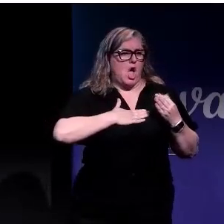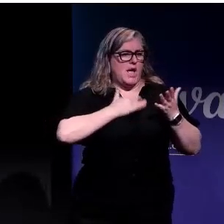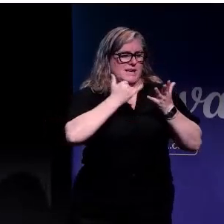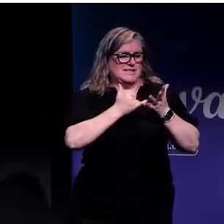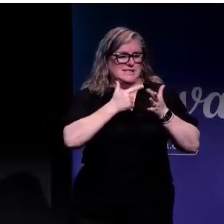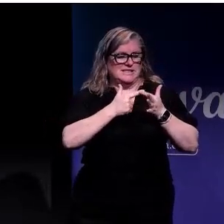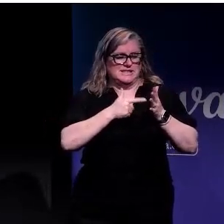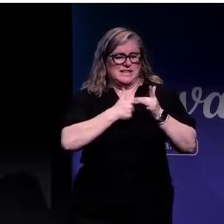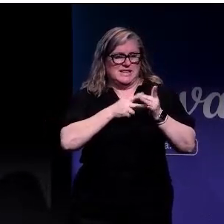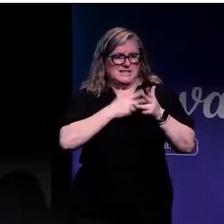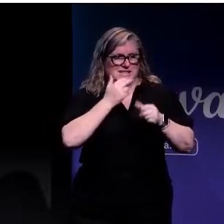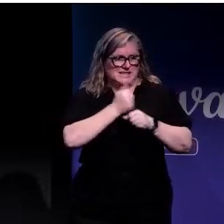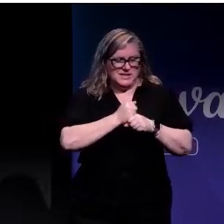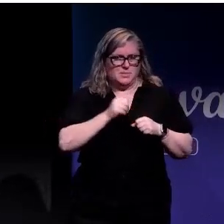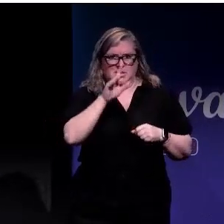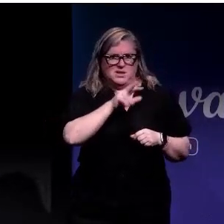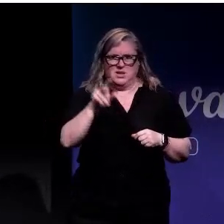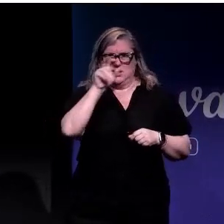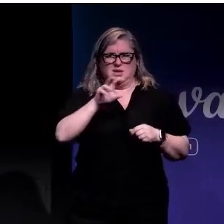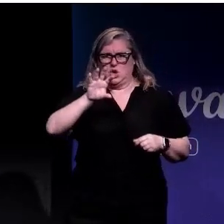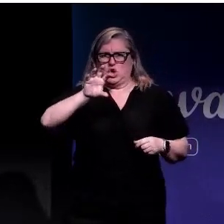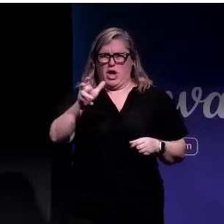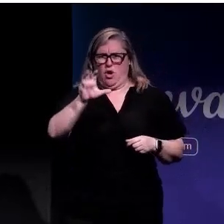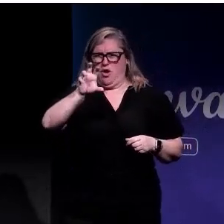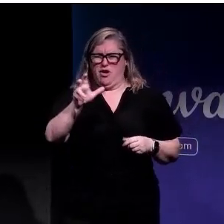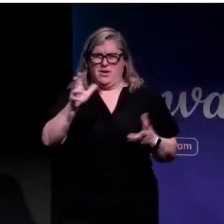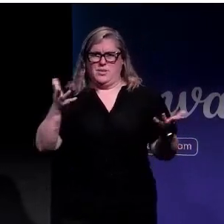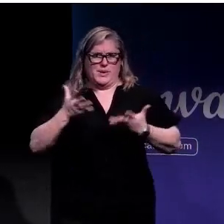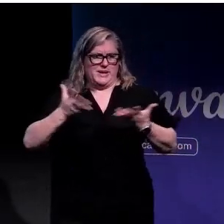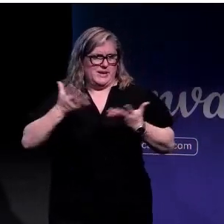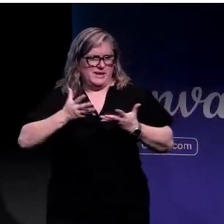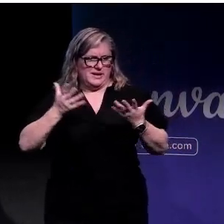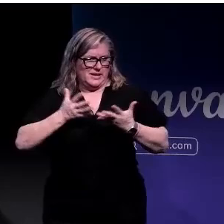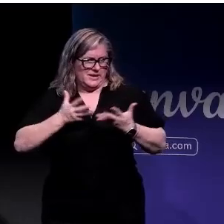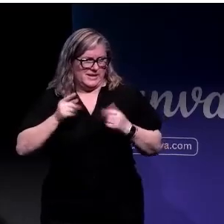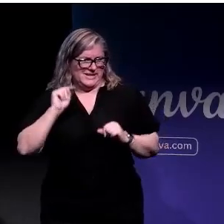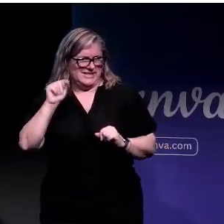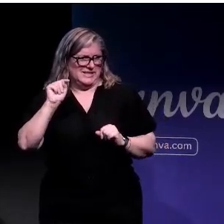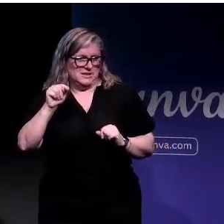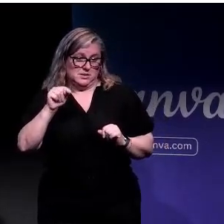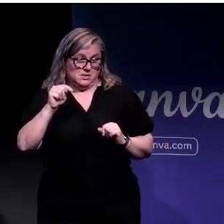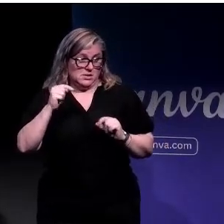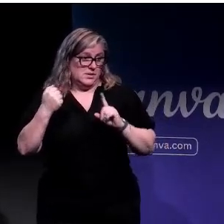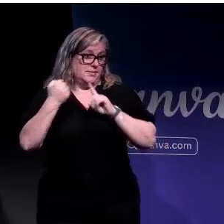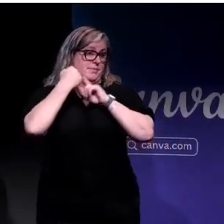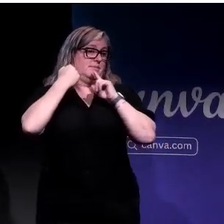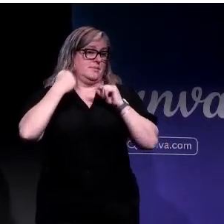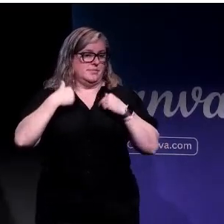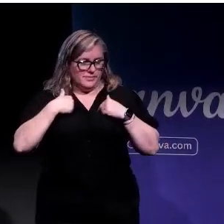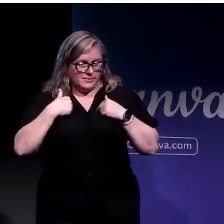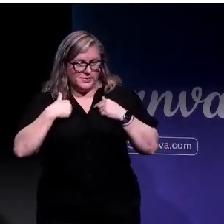So they're scanning, they're scanning, where's the cog, where's the cog? That's a job for me for next week. I'll have to figure that one out.